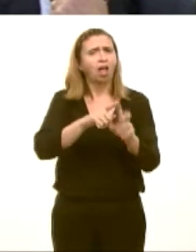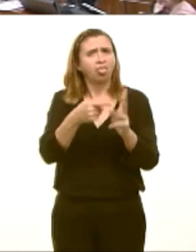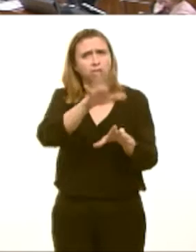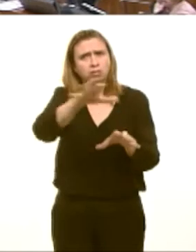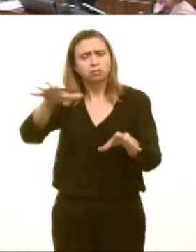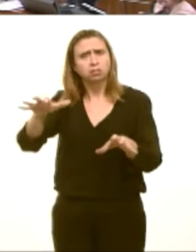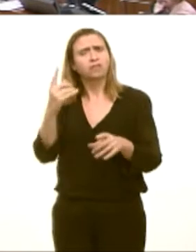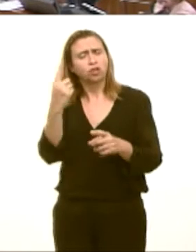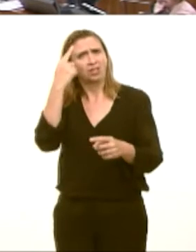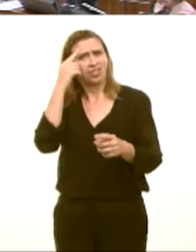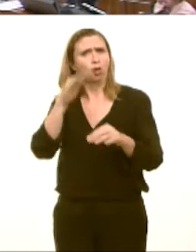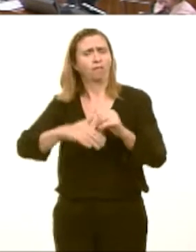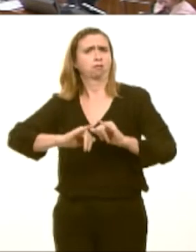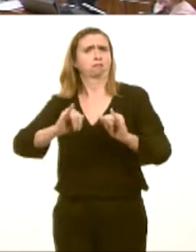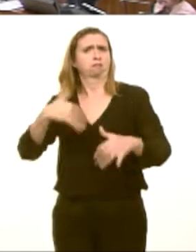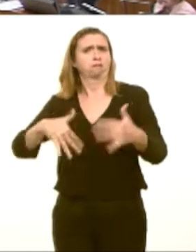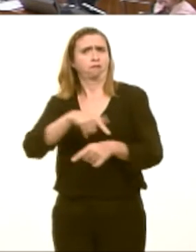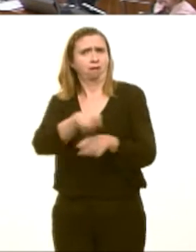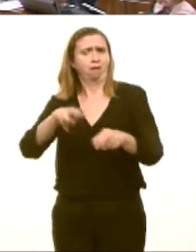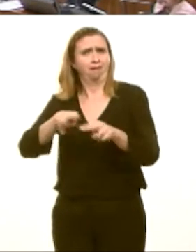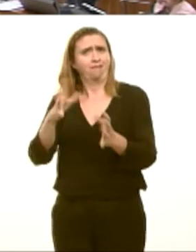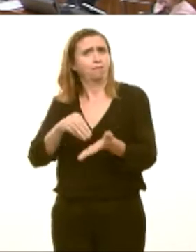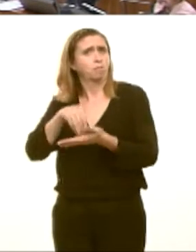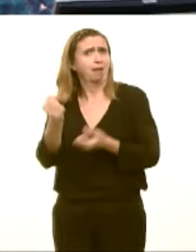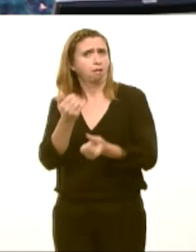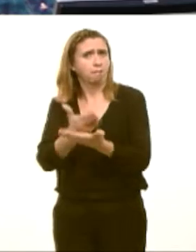Carwyn Jones: Well, where parking charges are to be introduced, perhaps for the first